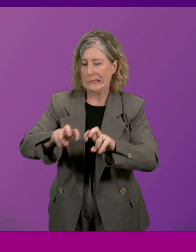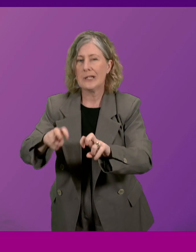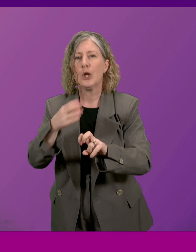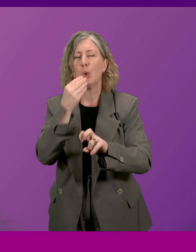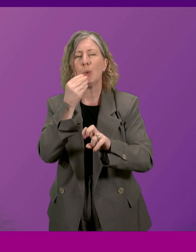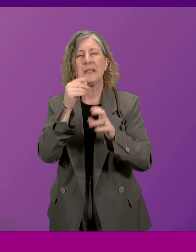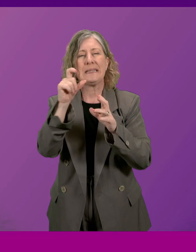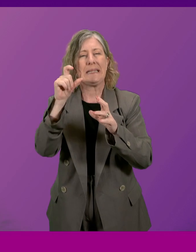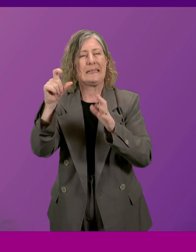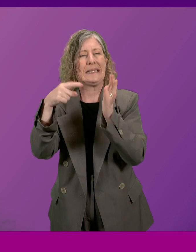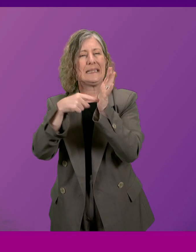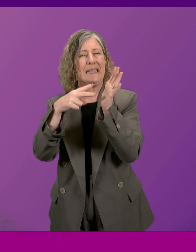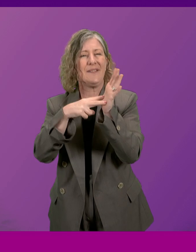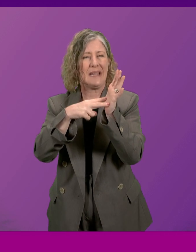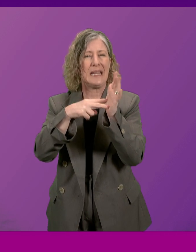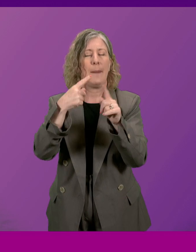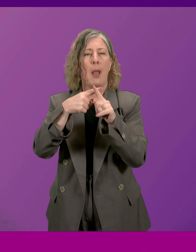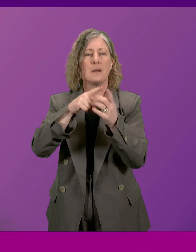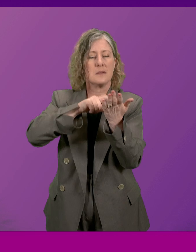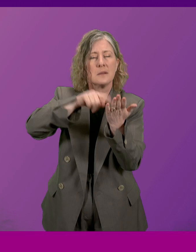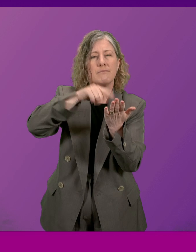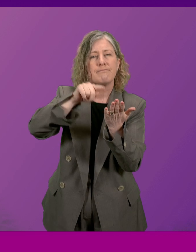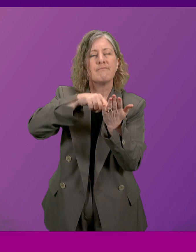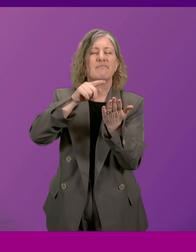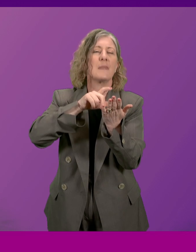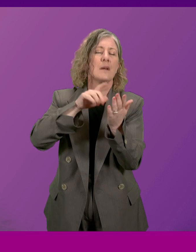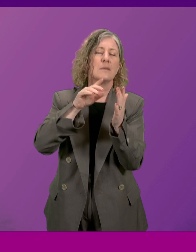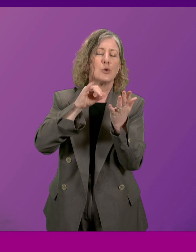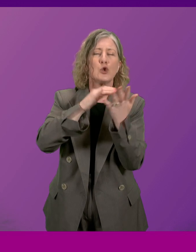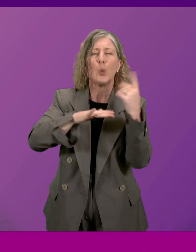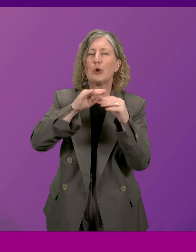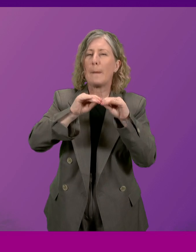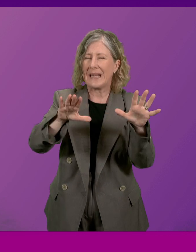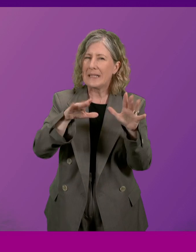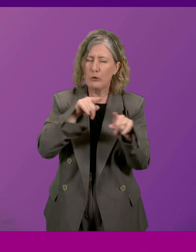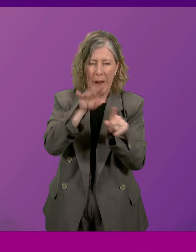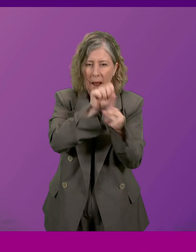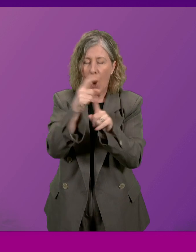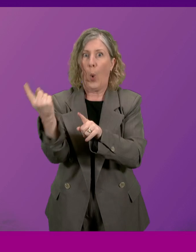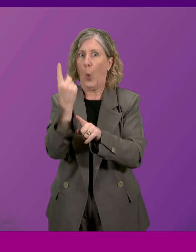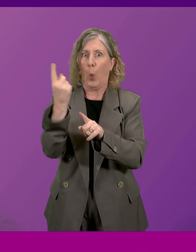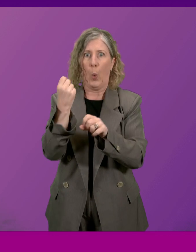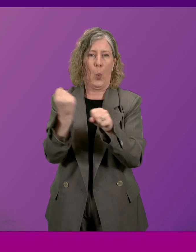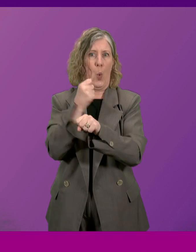television and social media footage, is the First Minister aware that CCTV cameras in